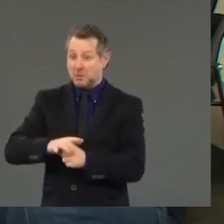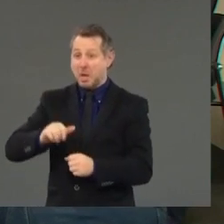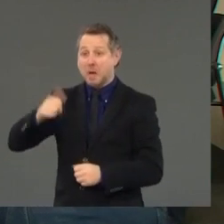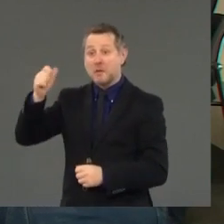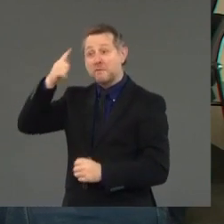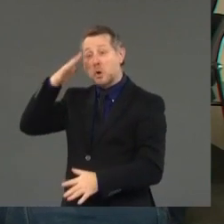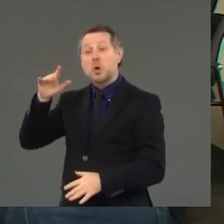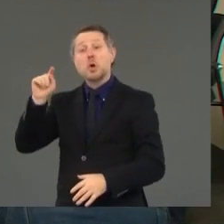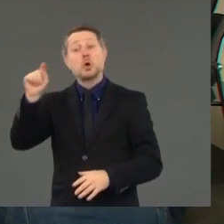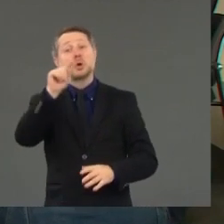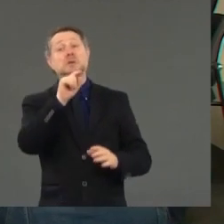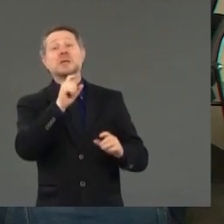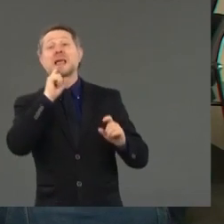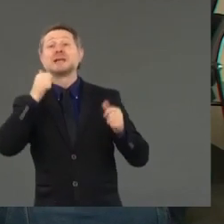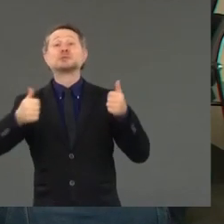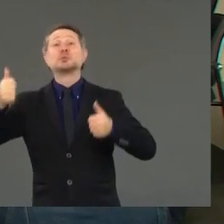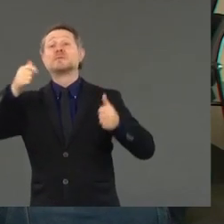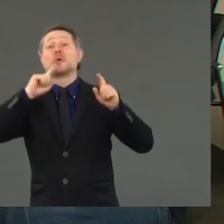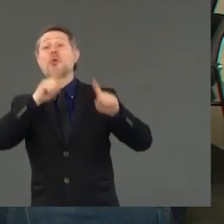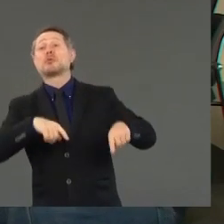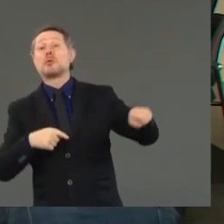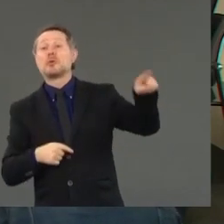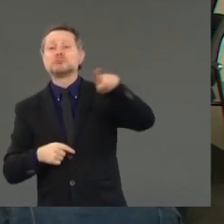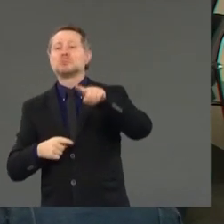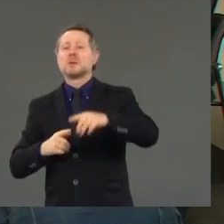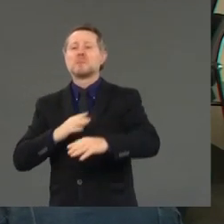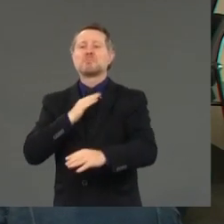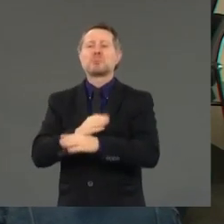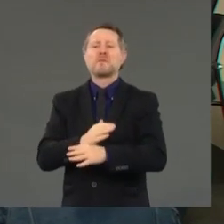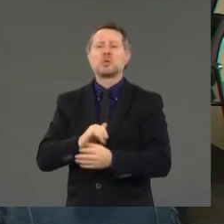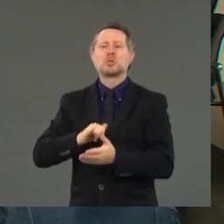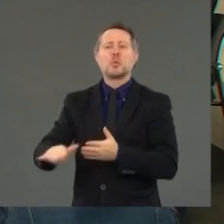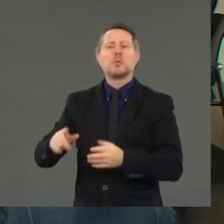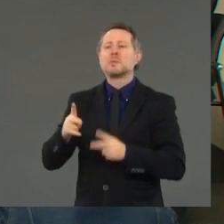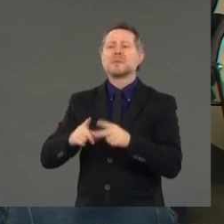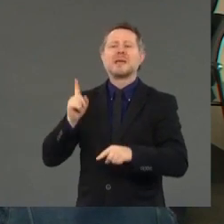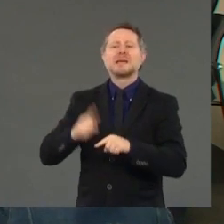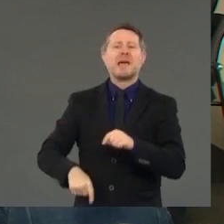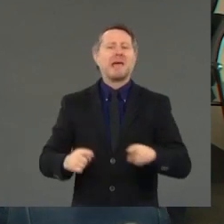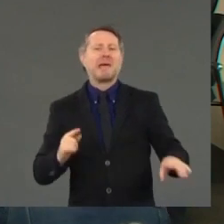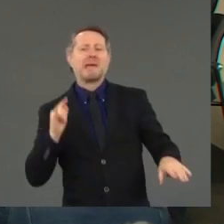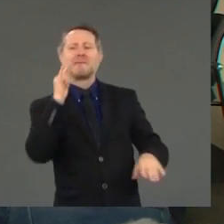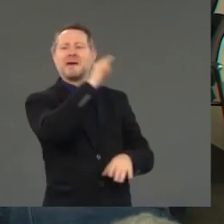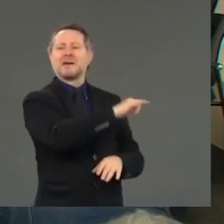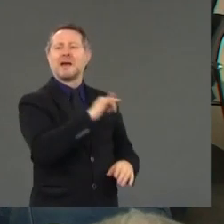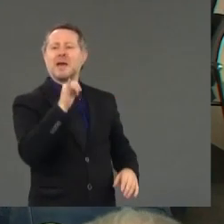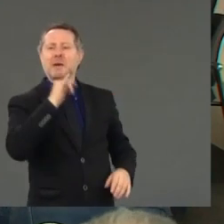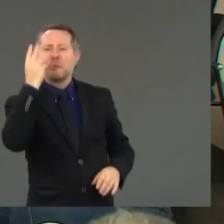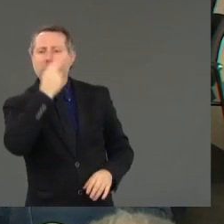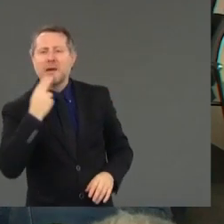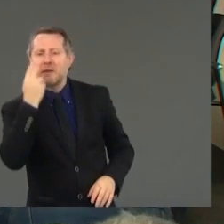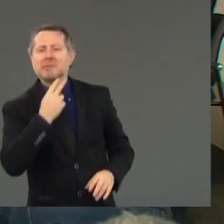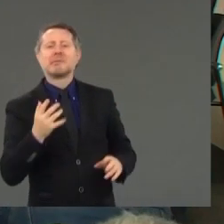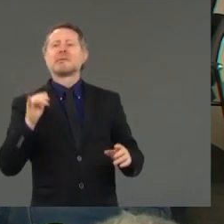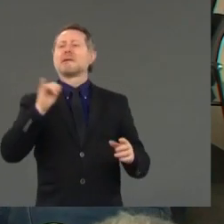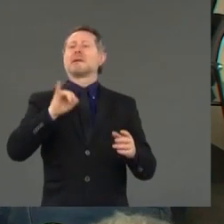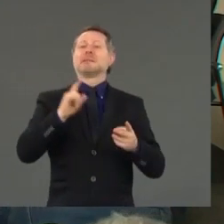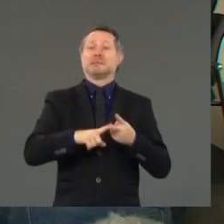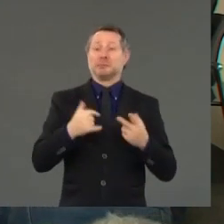STRENGTH, WHEN WE WERE THE EARLY HOT SPOT SOME OTHER GOVERNORS BY EXECUTIVE ORDER DECIDED TO SORT OF PREVENT US FROM BUILDING